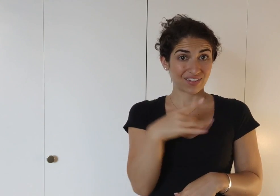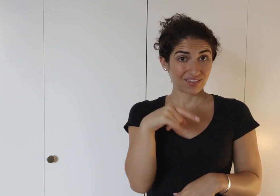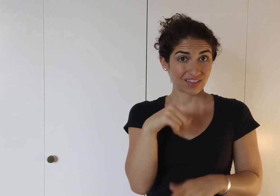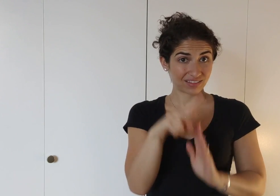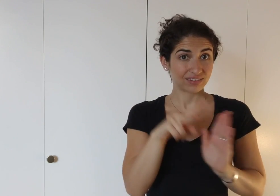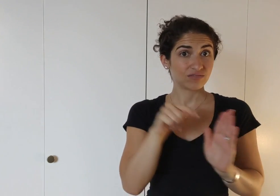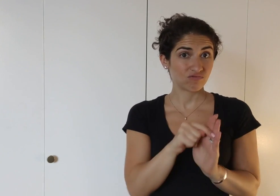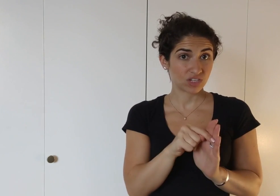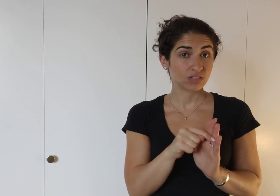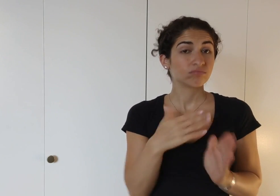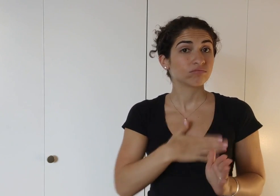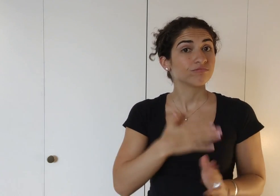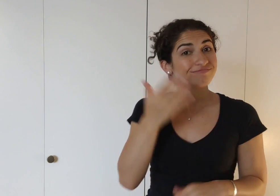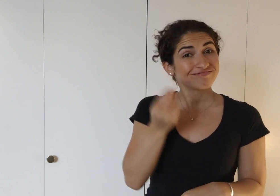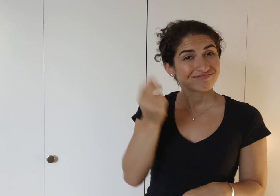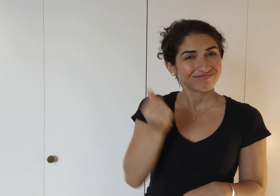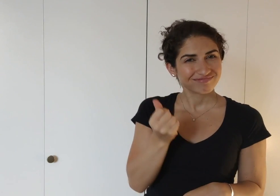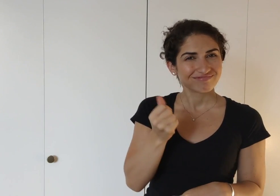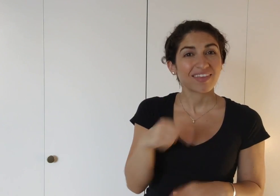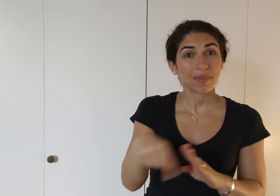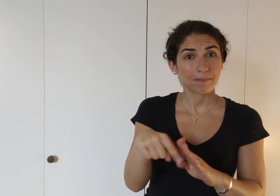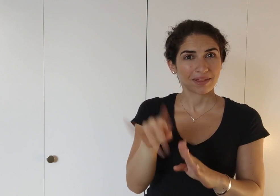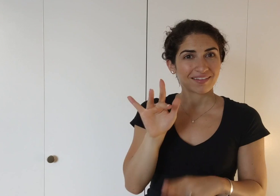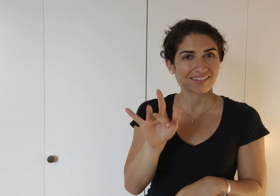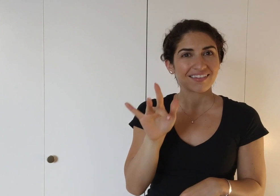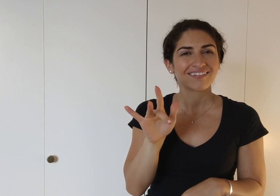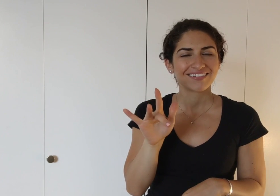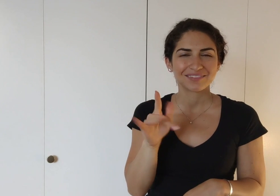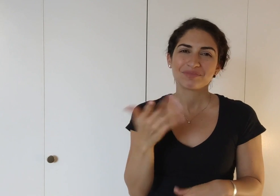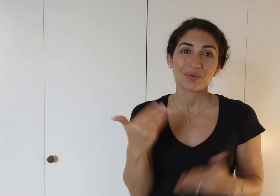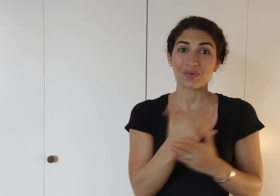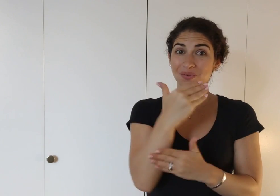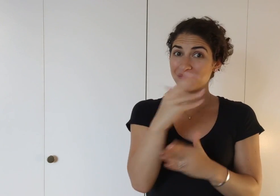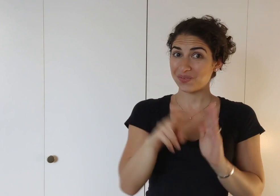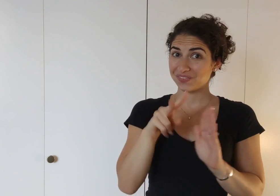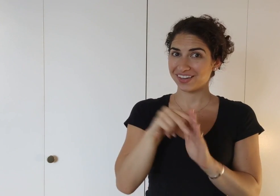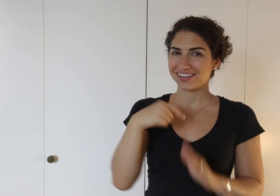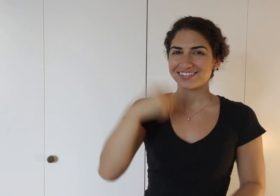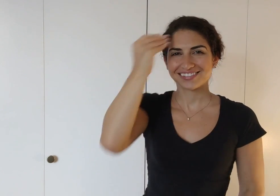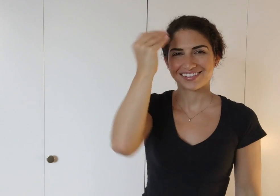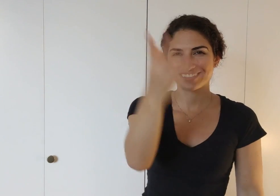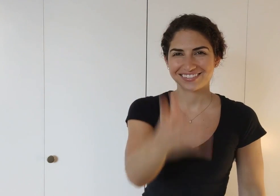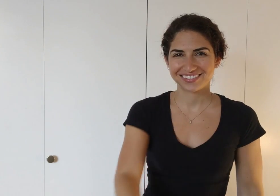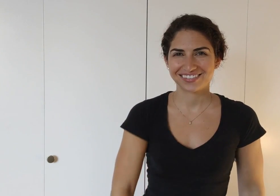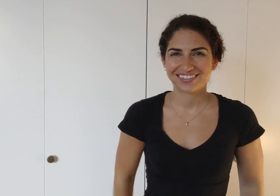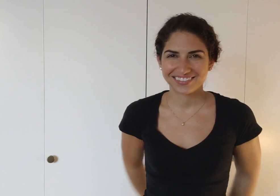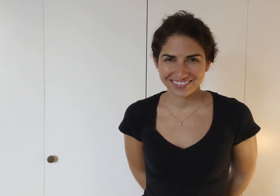And, if you like this video, please subscribe and tap the bell icon, so that I can let you know about